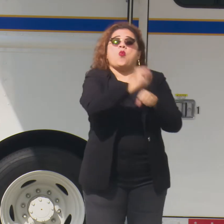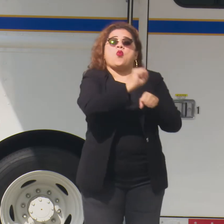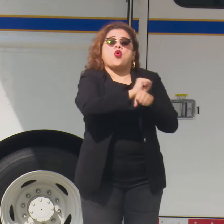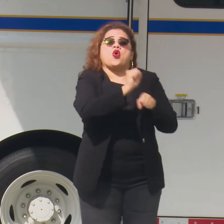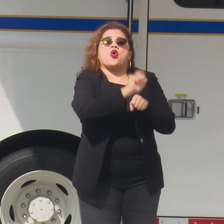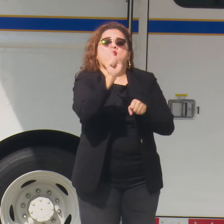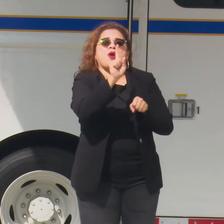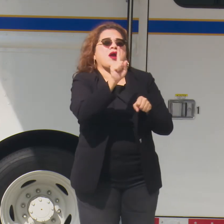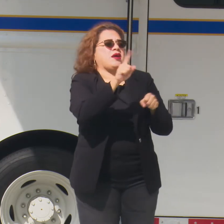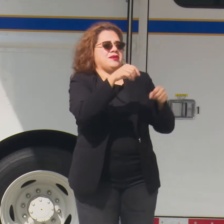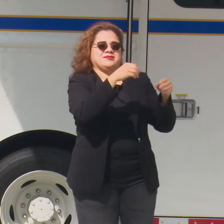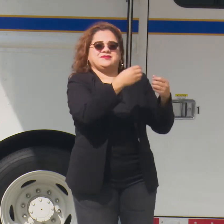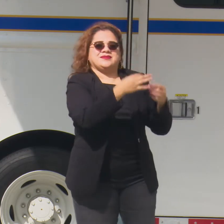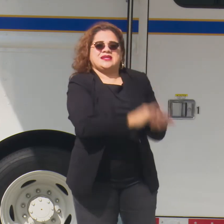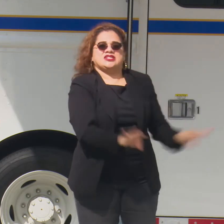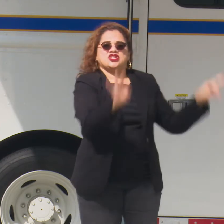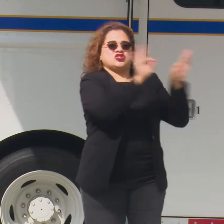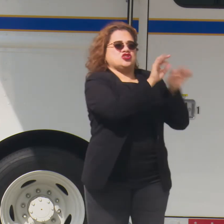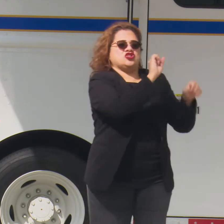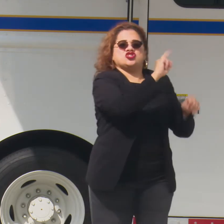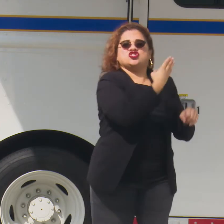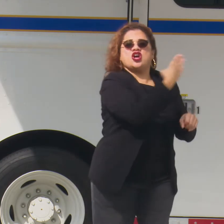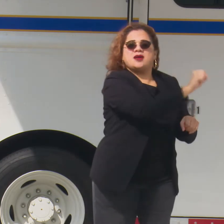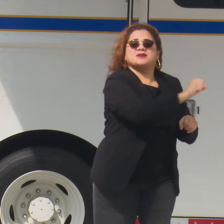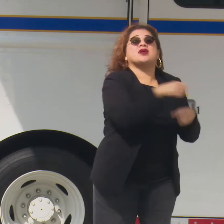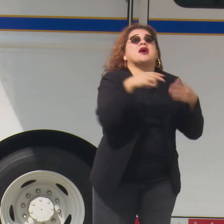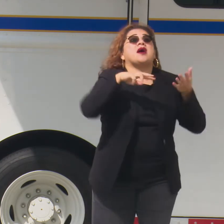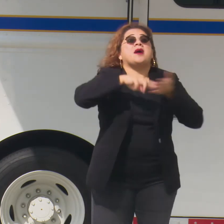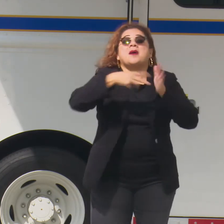As a result, communities of color, immigrants have suffered more,